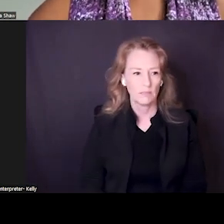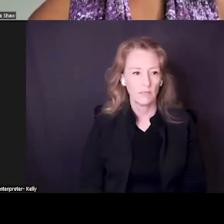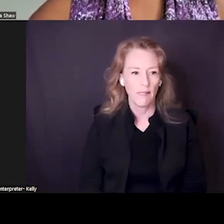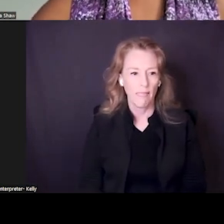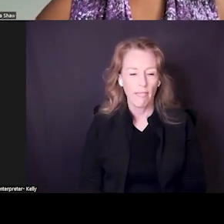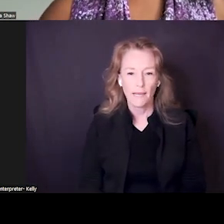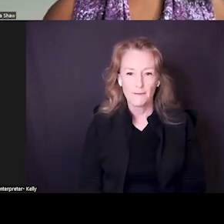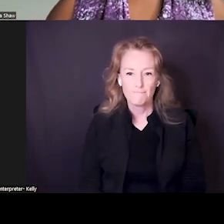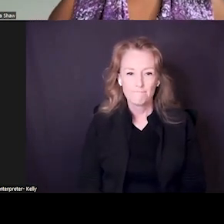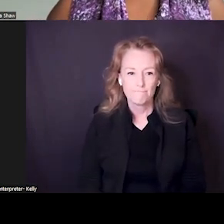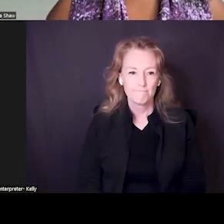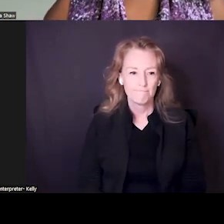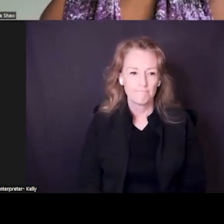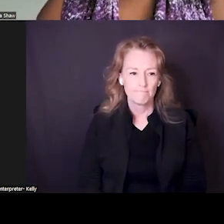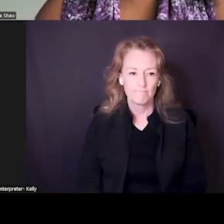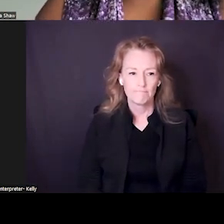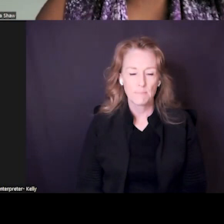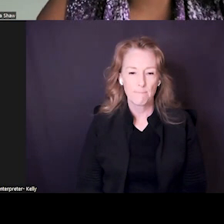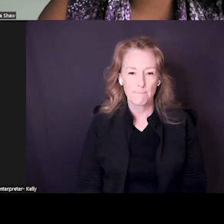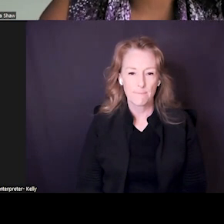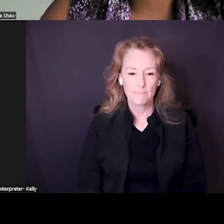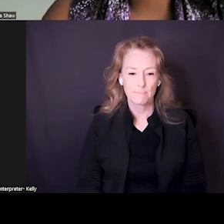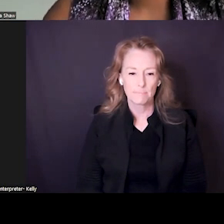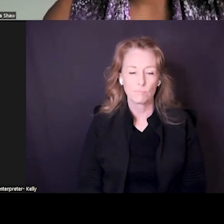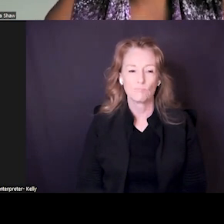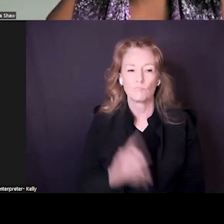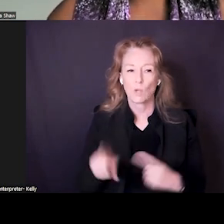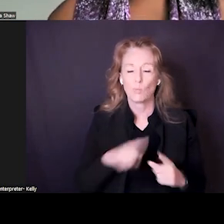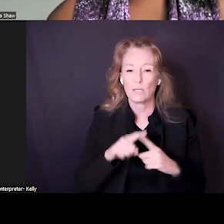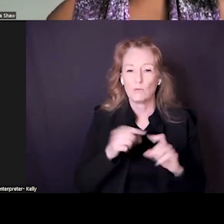SO WHEN YOU THINK ABOUT BUILDING ON CRISIS SYSTEM AND NOT JUST A